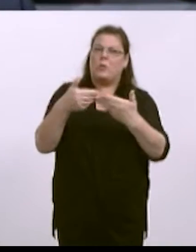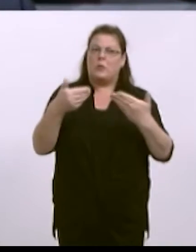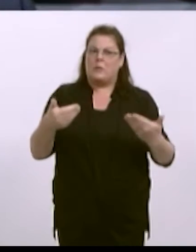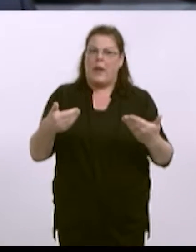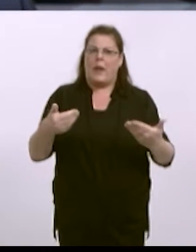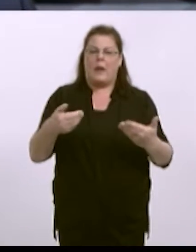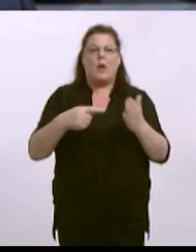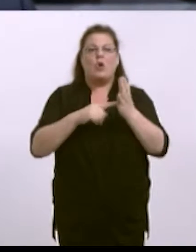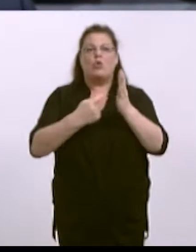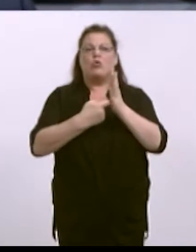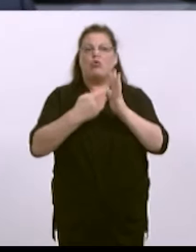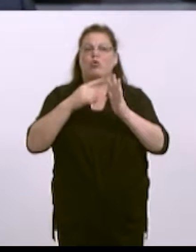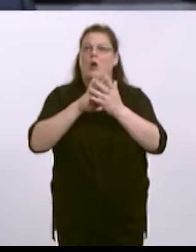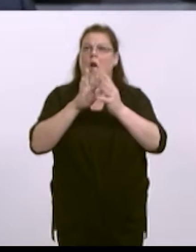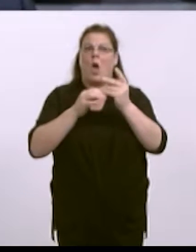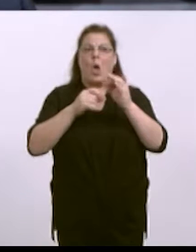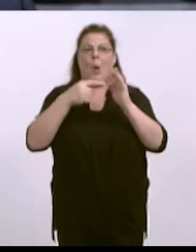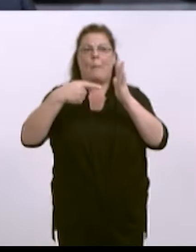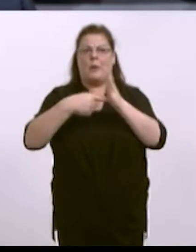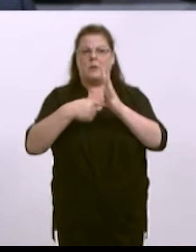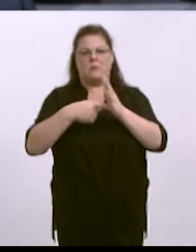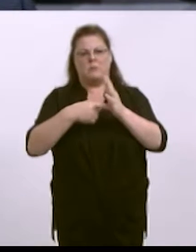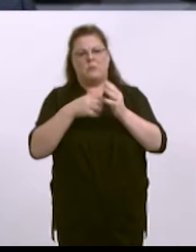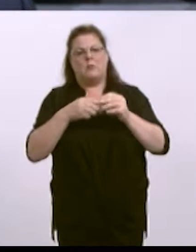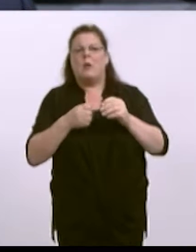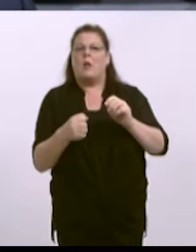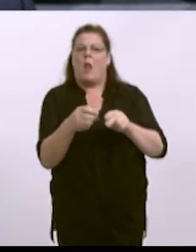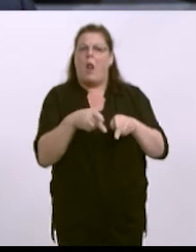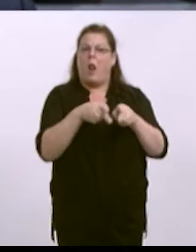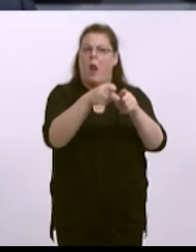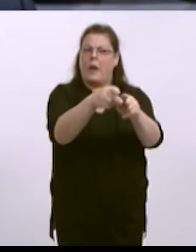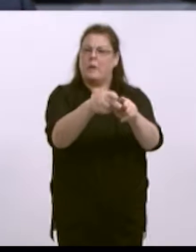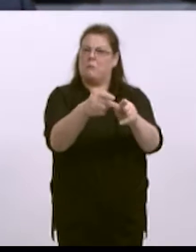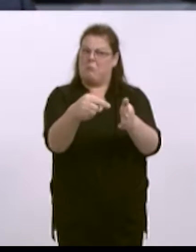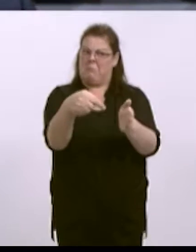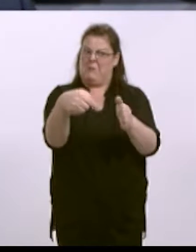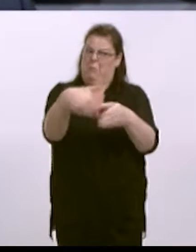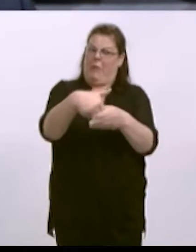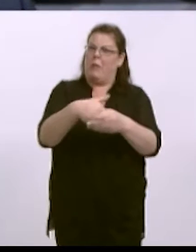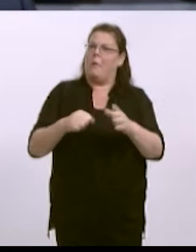the Treherbert line is mentioned. Can you say more about that train line and, in particular,